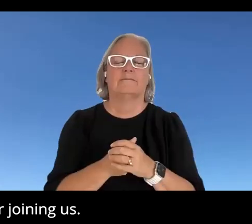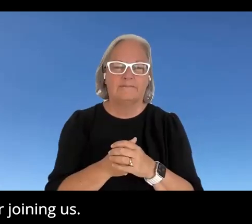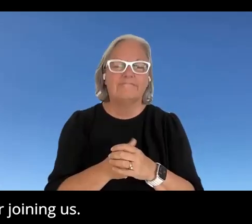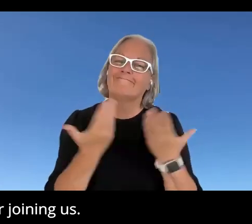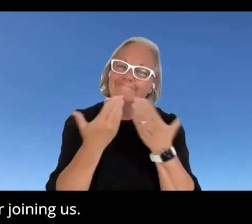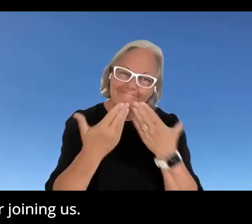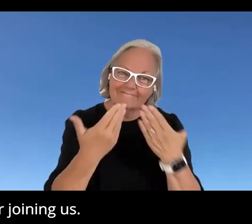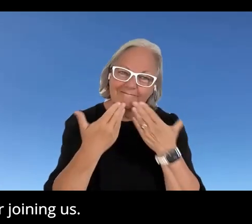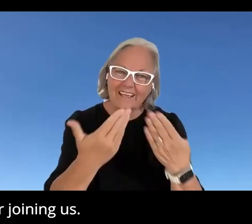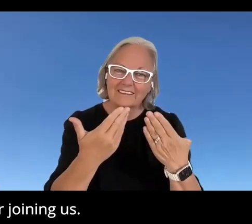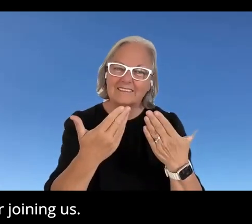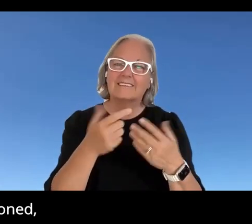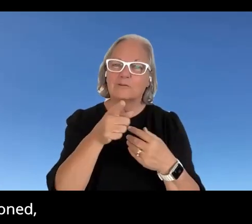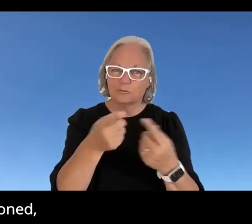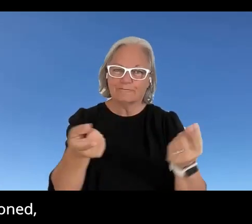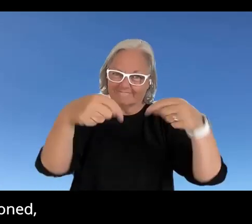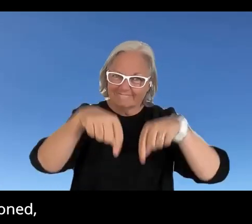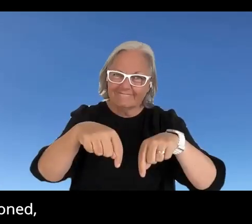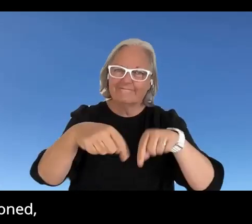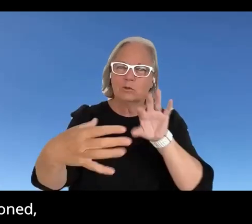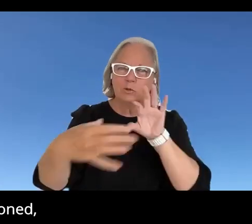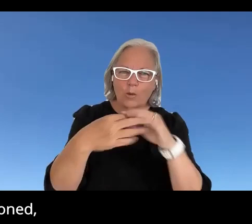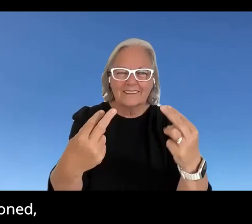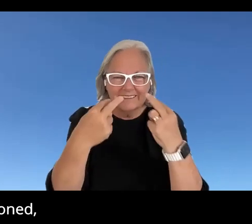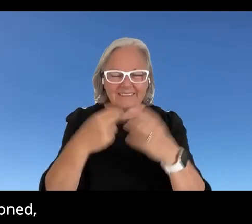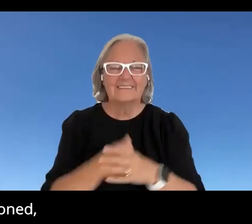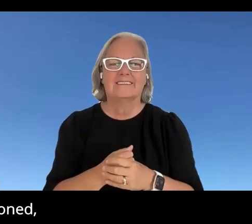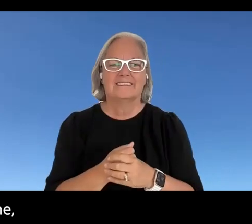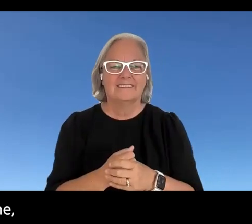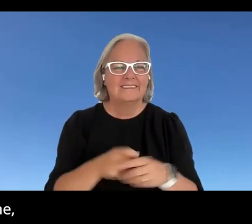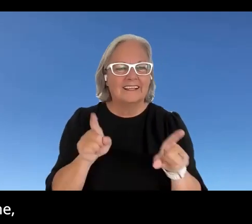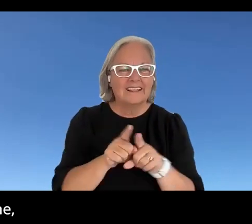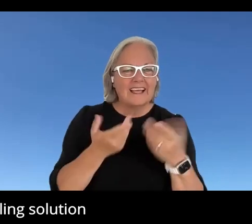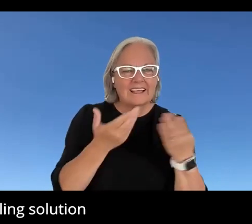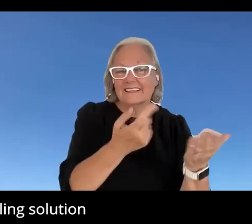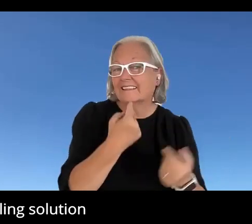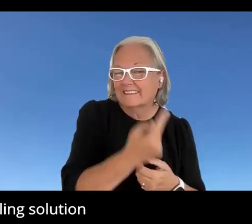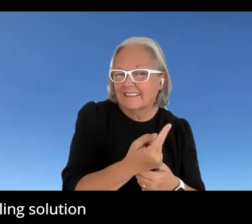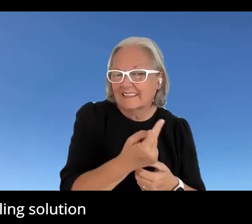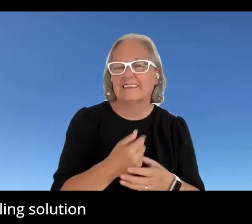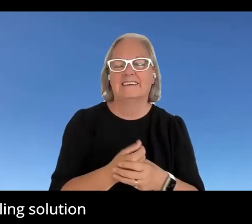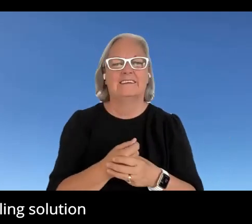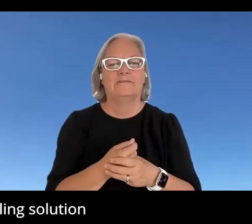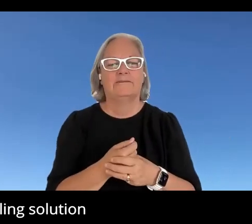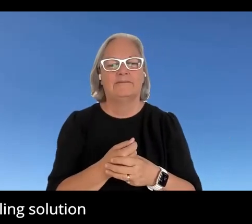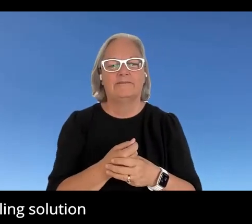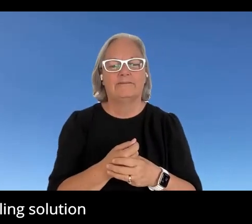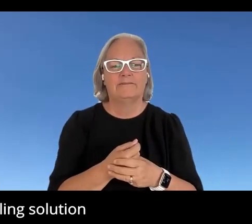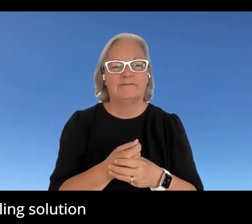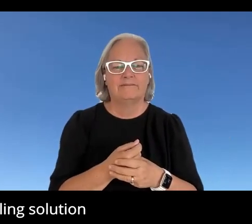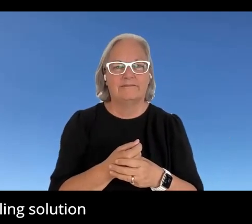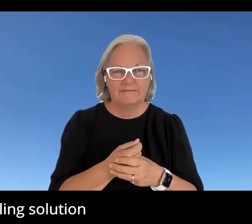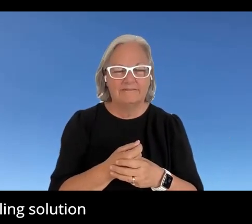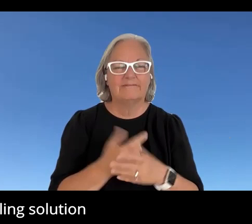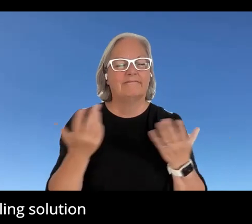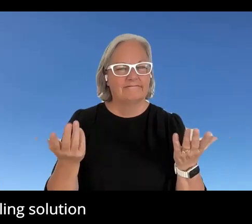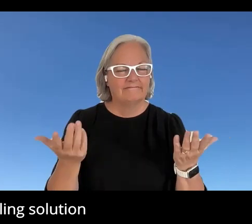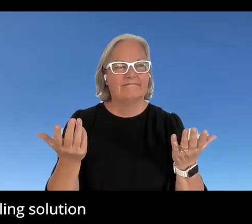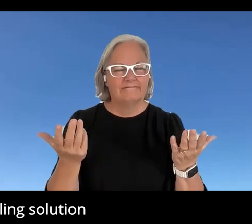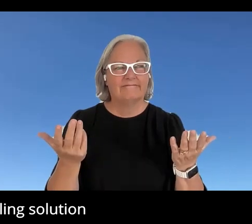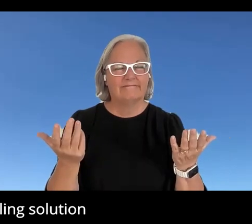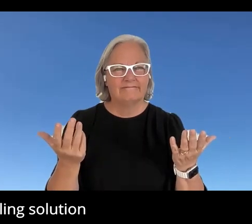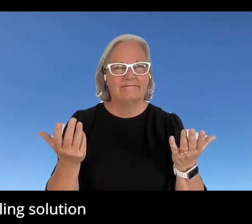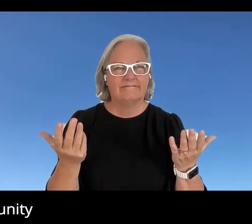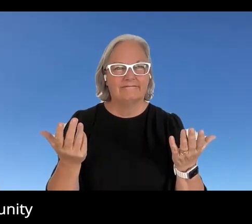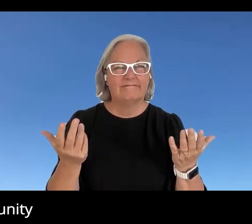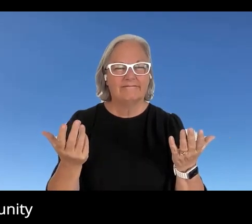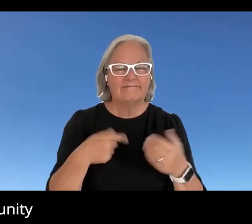for joining us um as Anthony mentioned we um has seen Zero Project Scaling Solution as a great